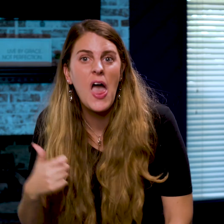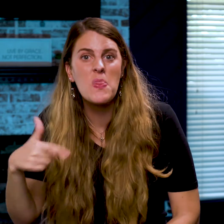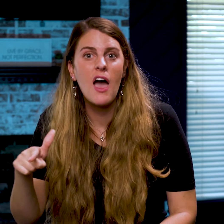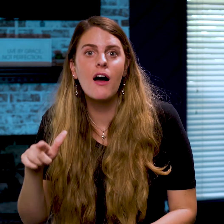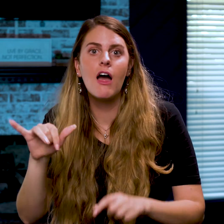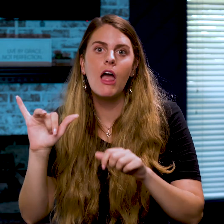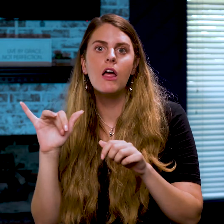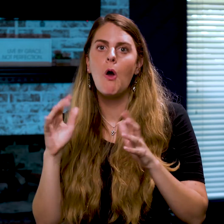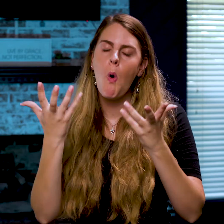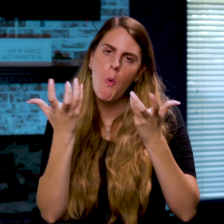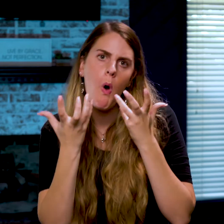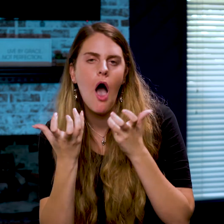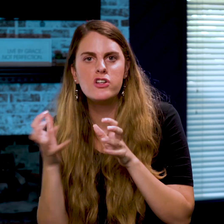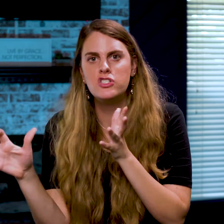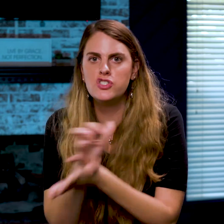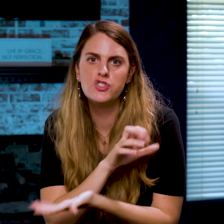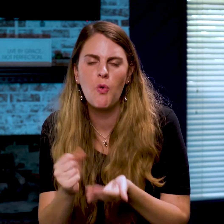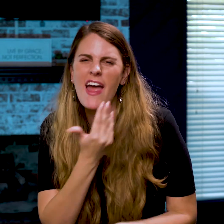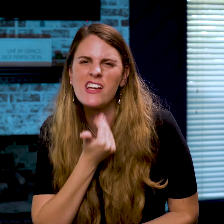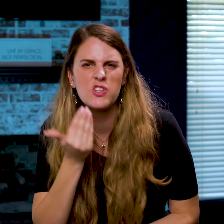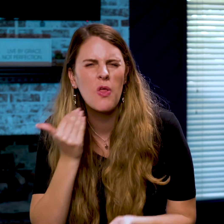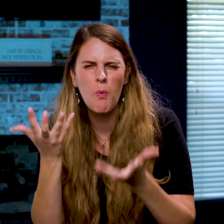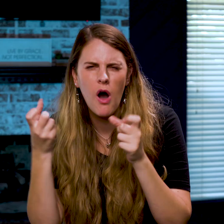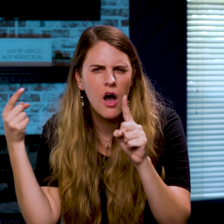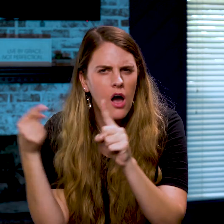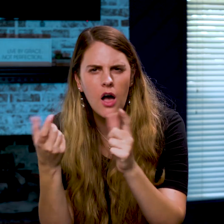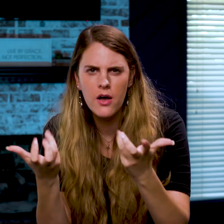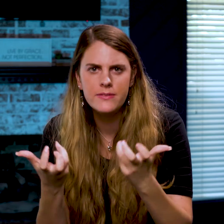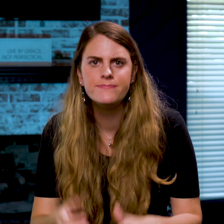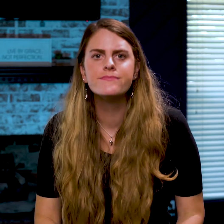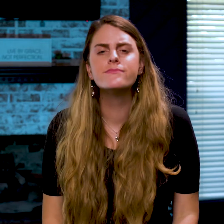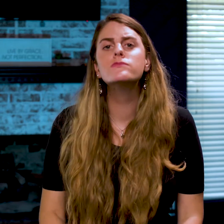they’re bent on destroying Israel.